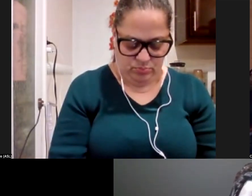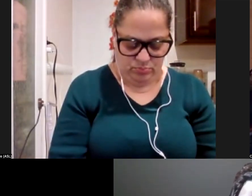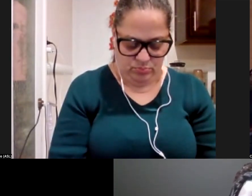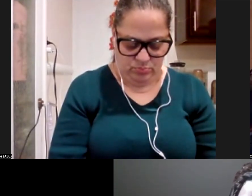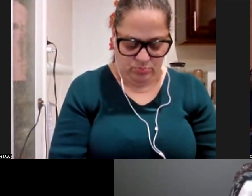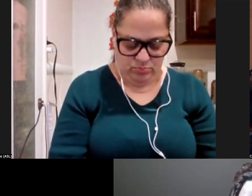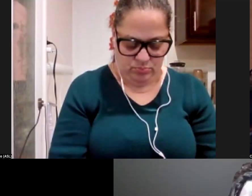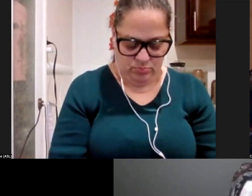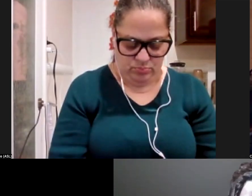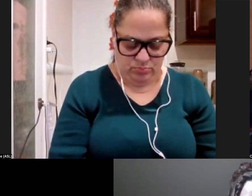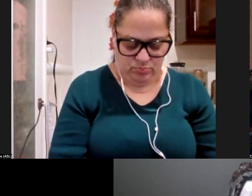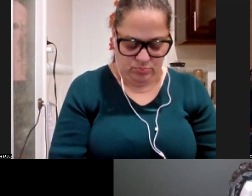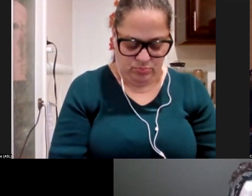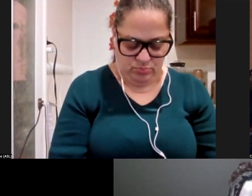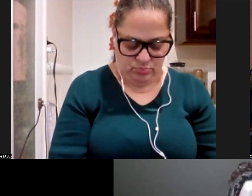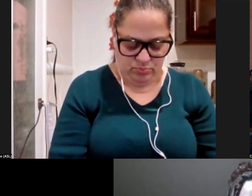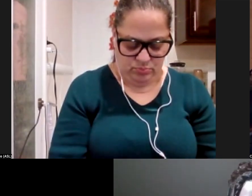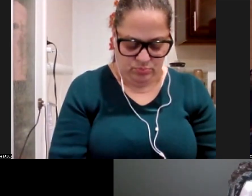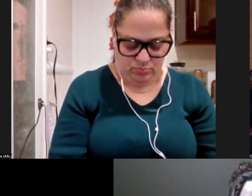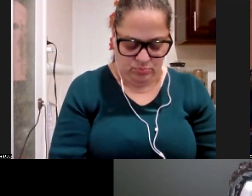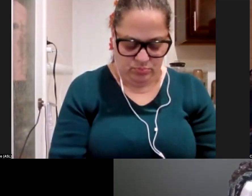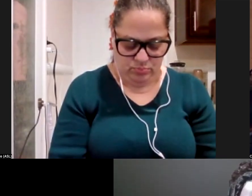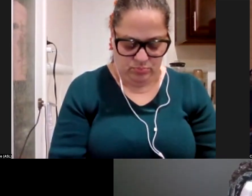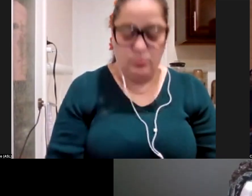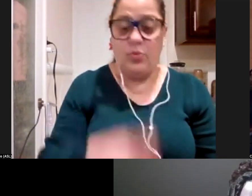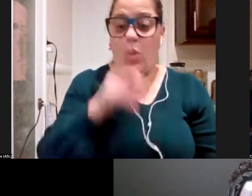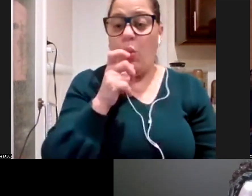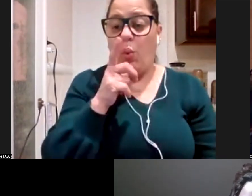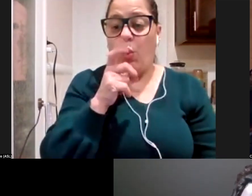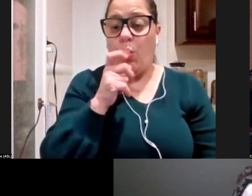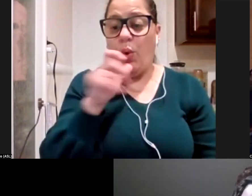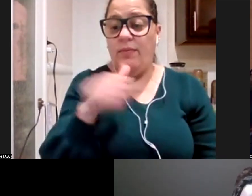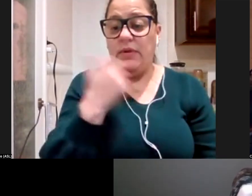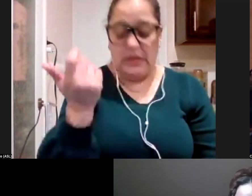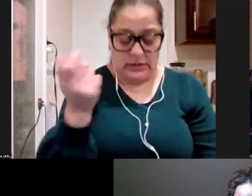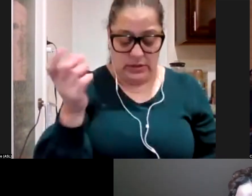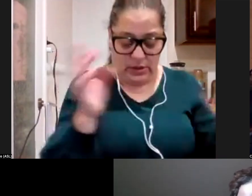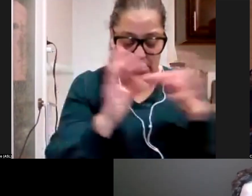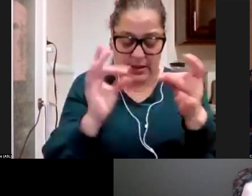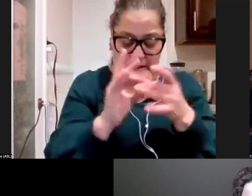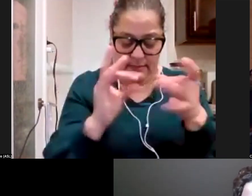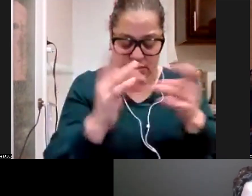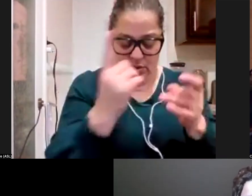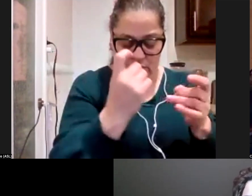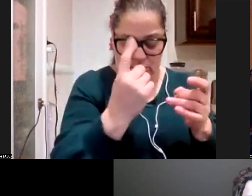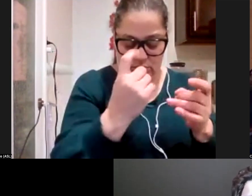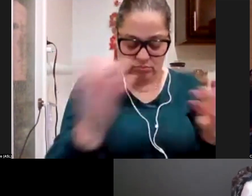Who else?